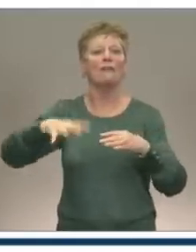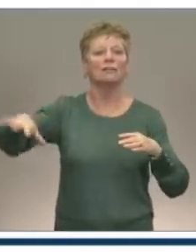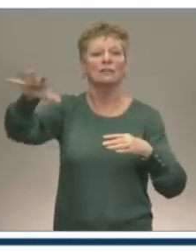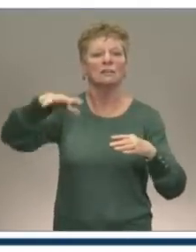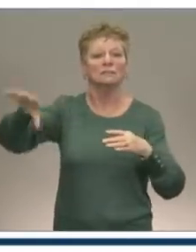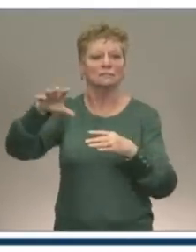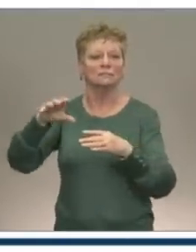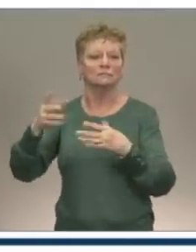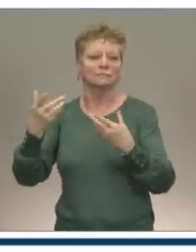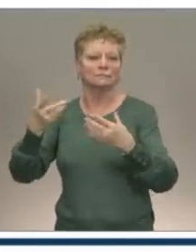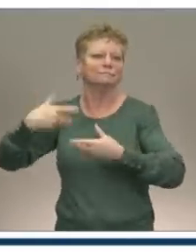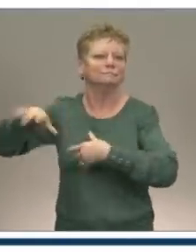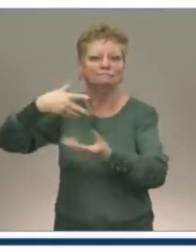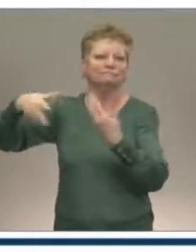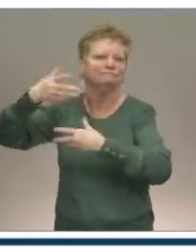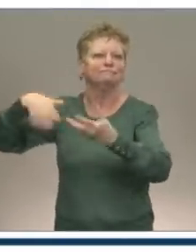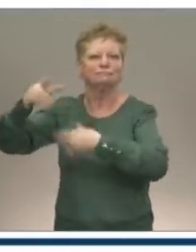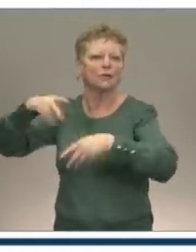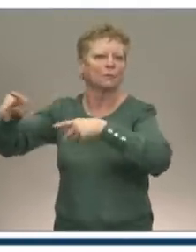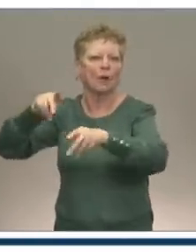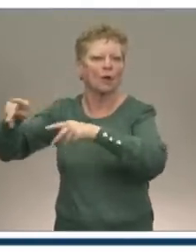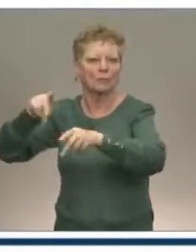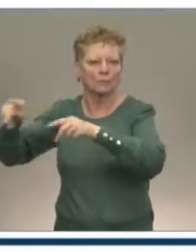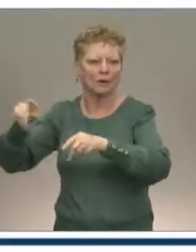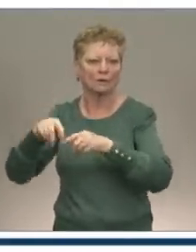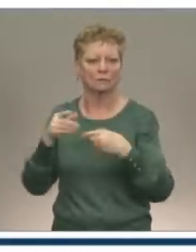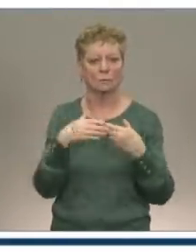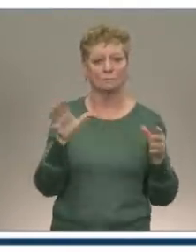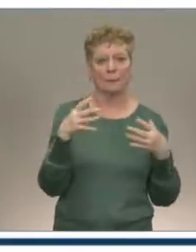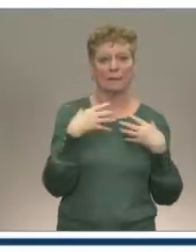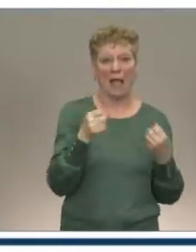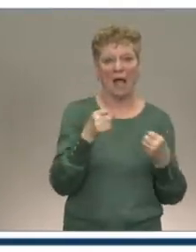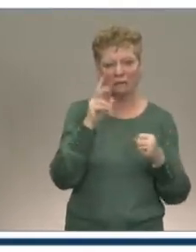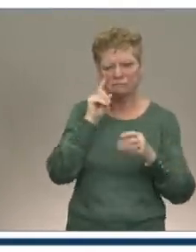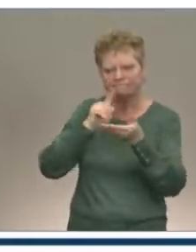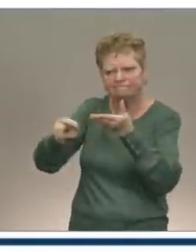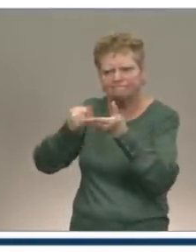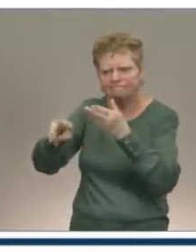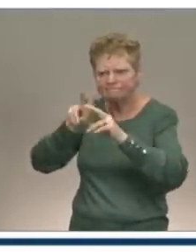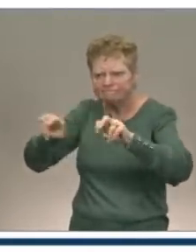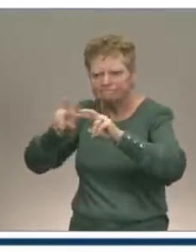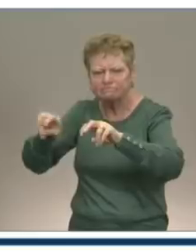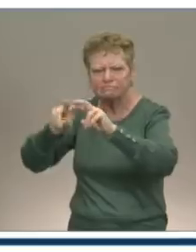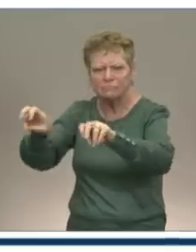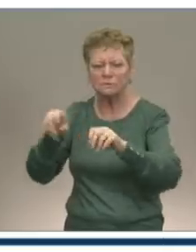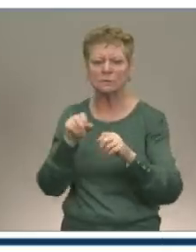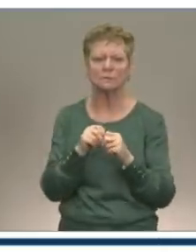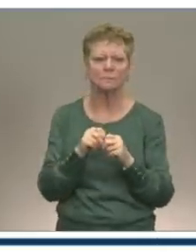investigating any of those situations and and i guess the message would be particularly to those